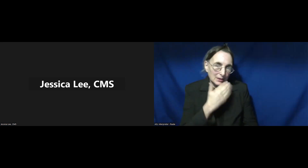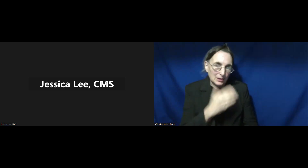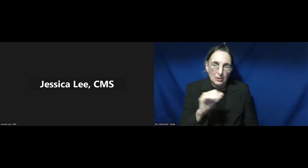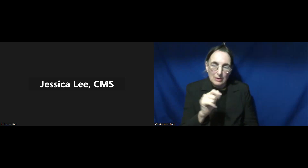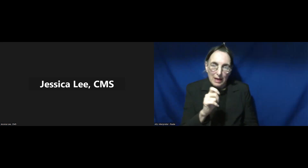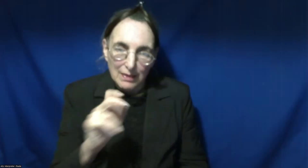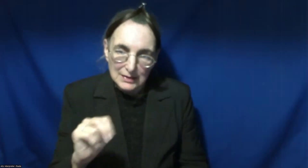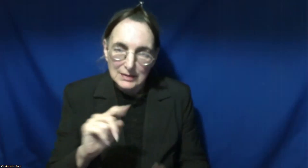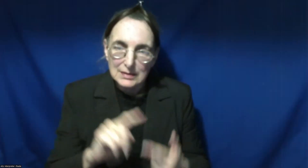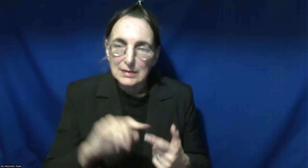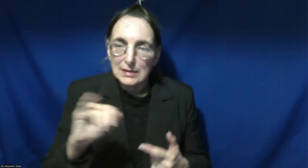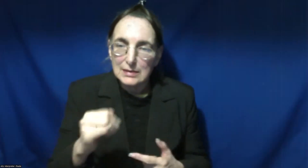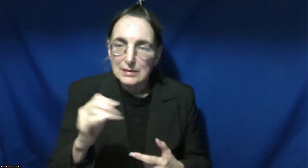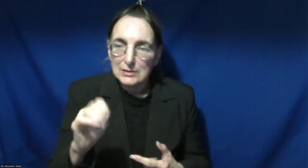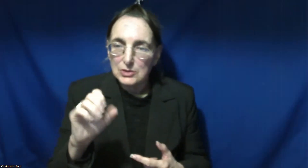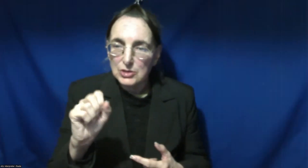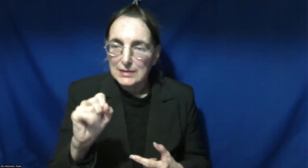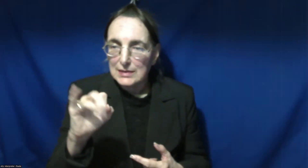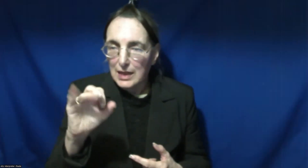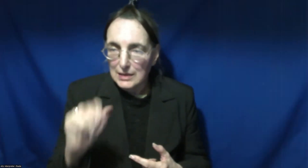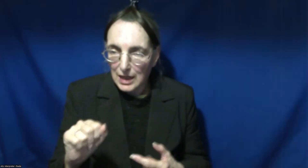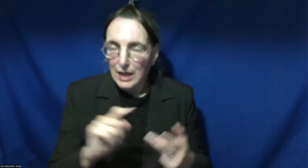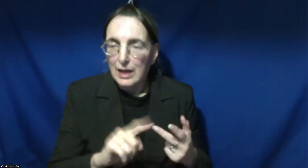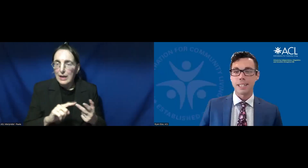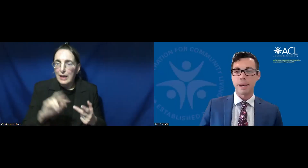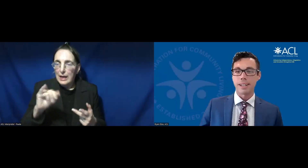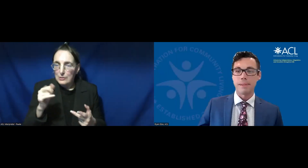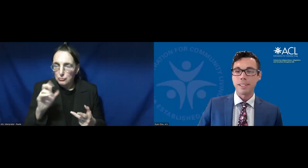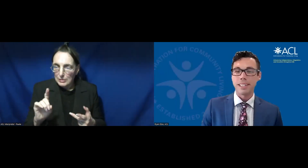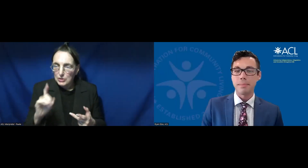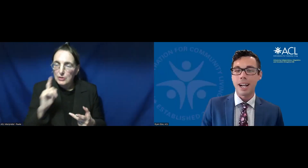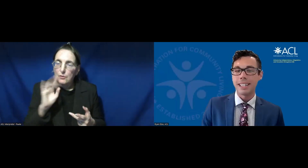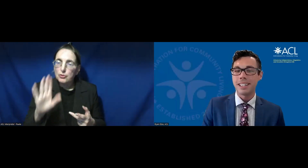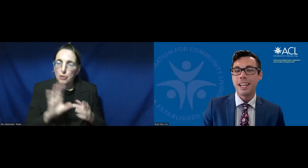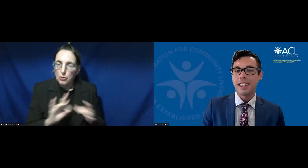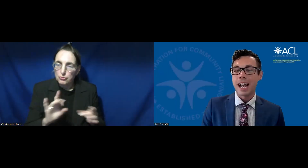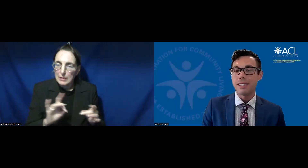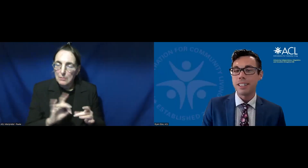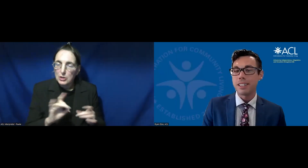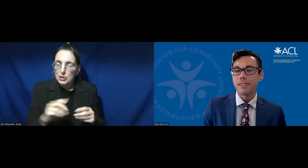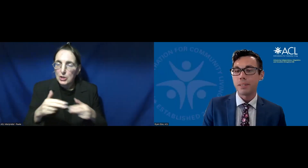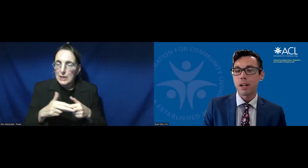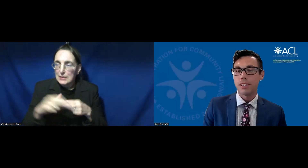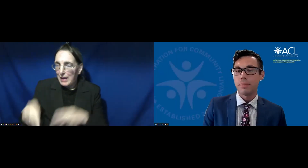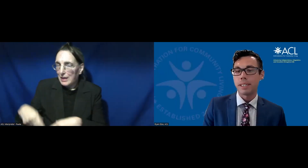those remarks. And we will just pull our slides back up. To summarize, the Housing and Services Partnership